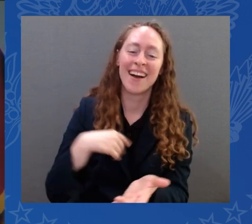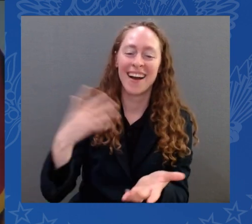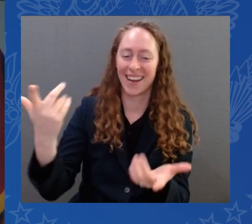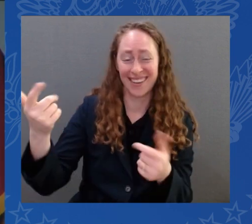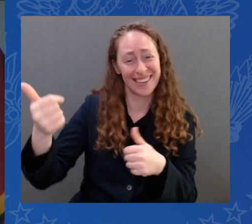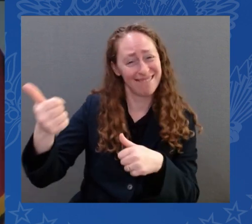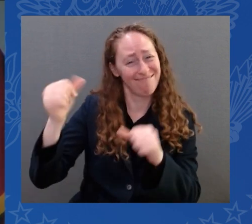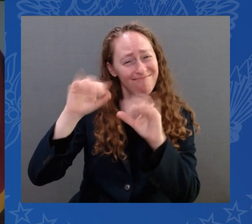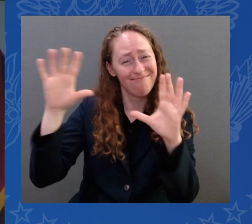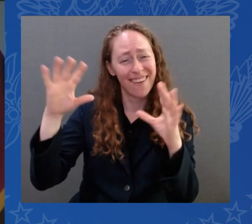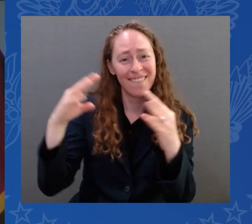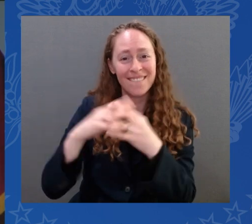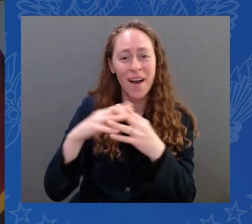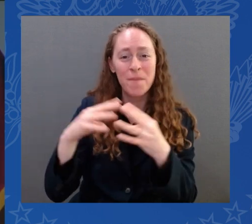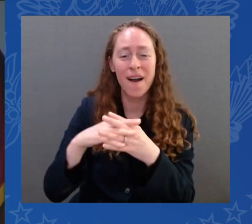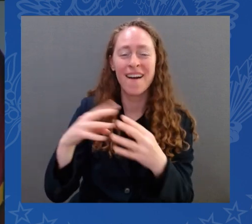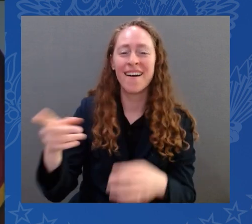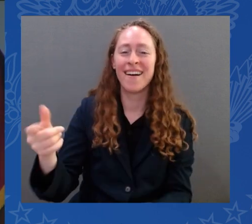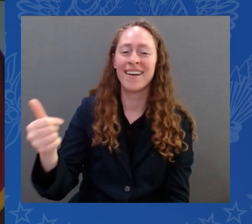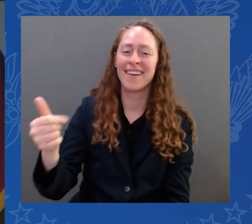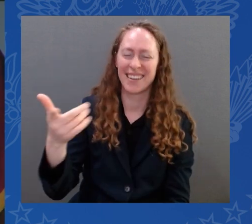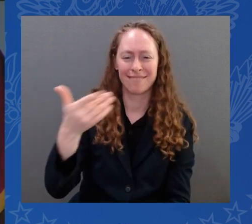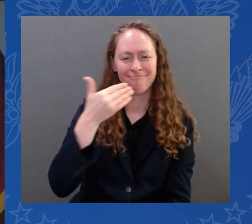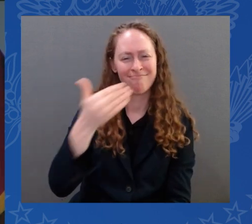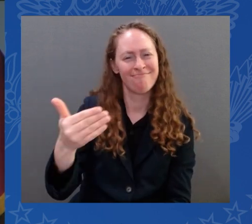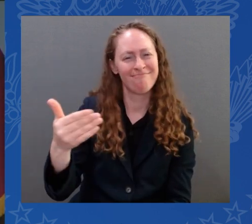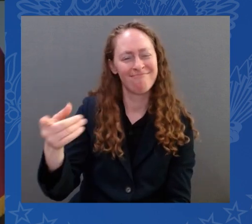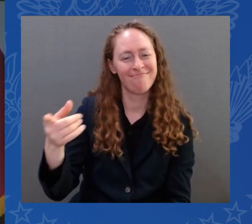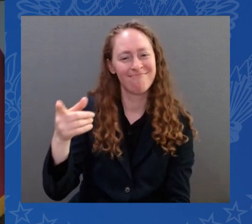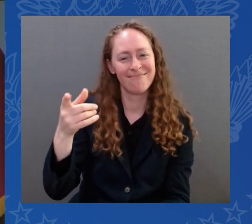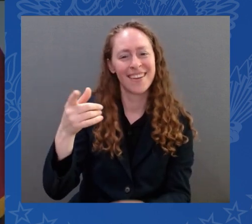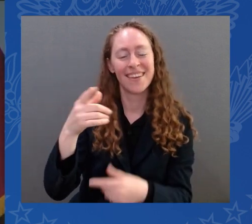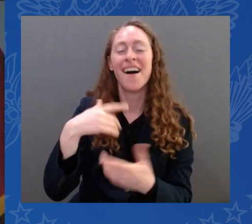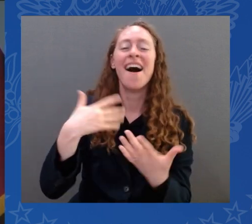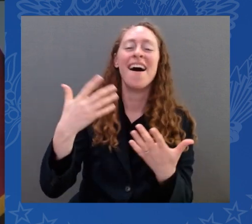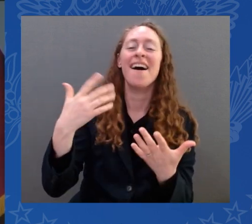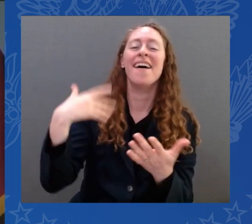So I went to Delaware. But all kidding aside, the best line of the debate was --